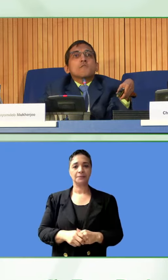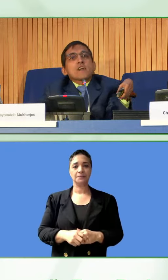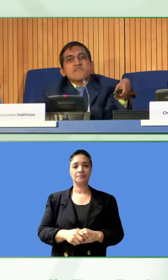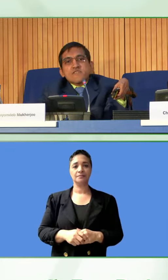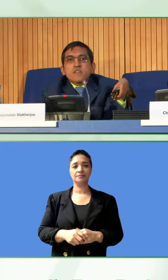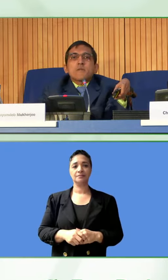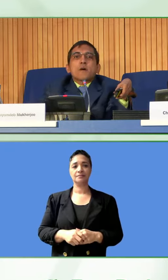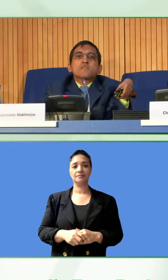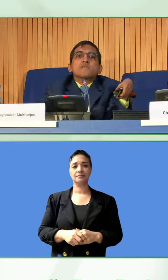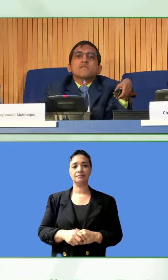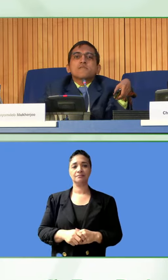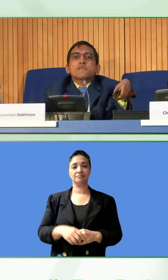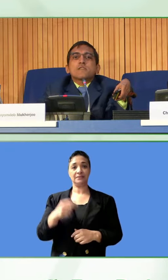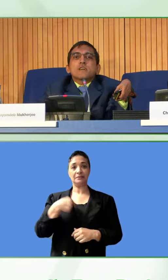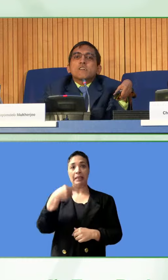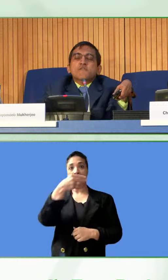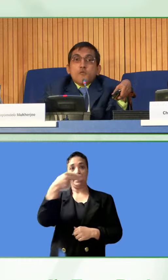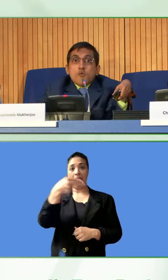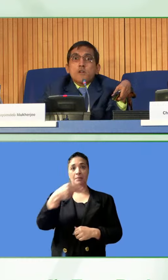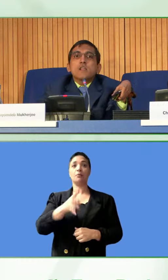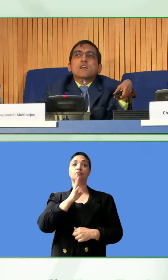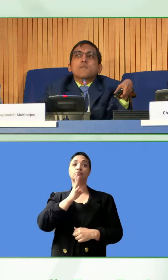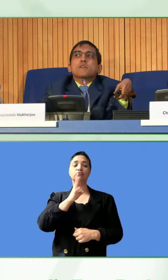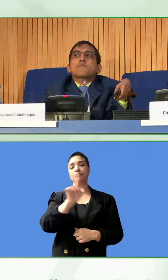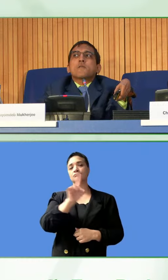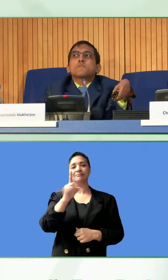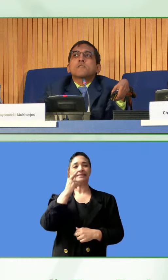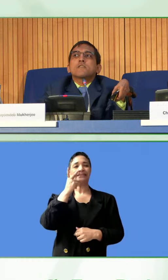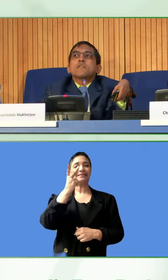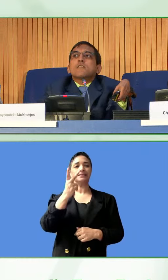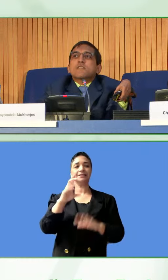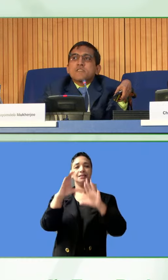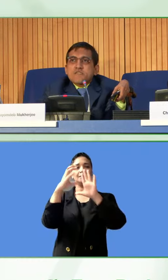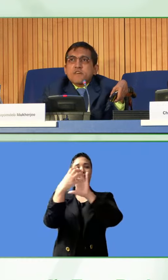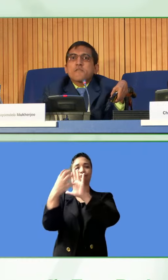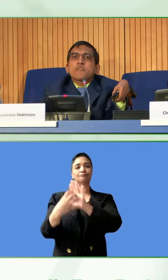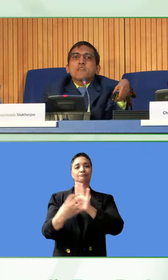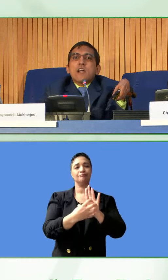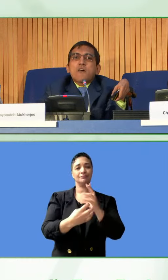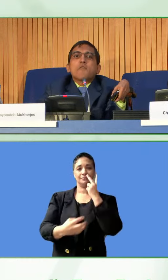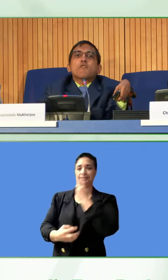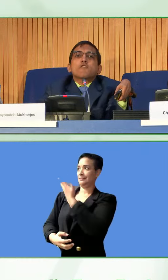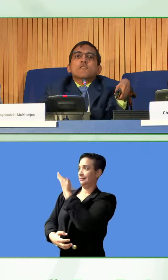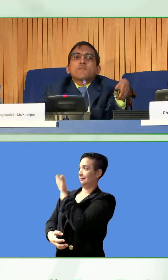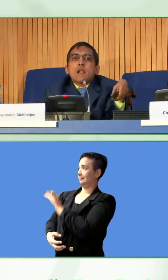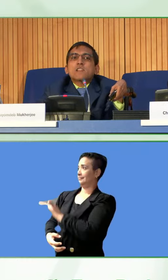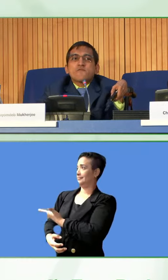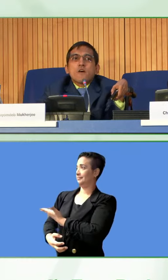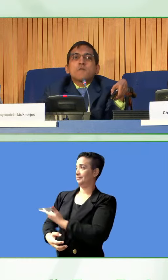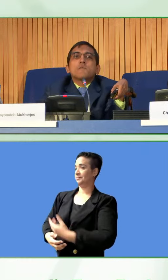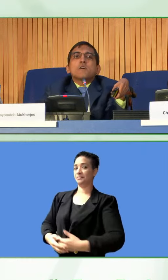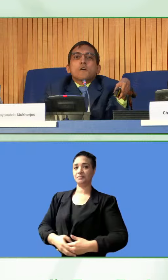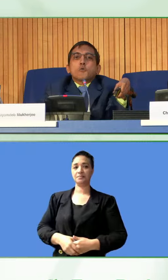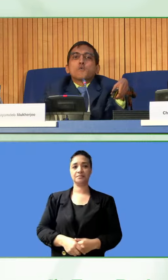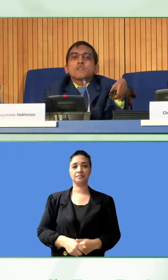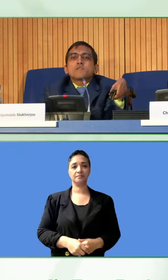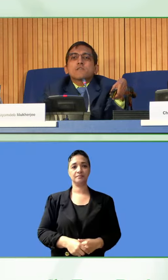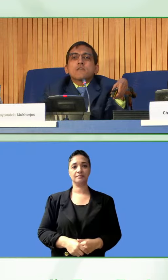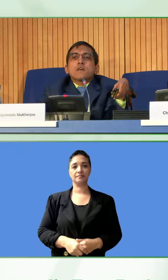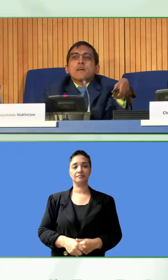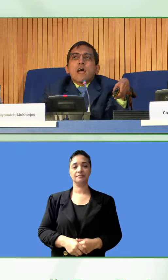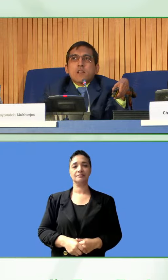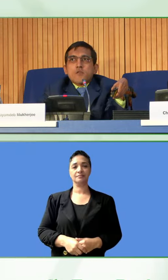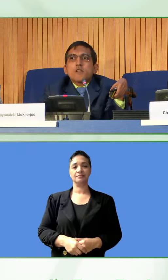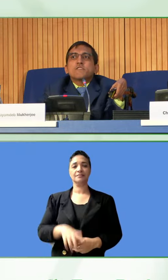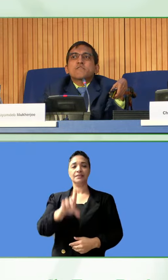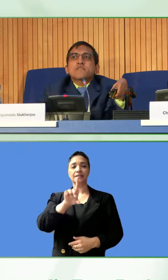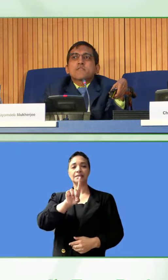You can see the partners is only coming from the Discovery Award platform, which celebrates